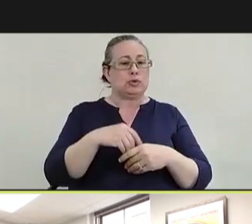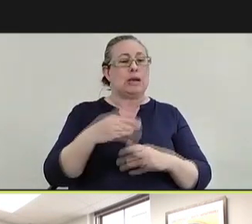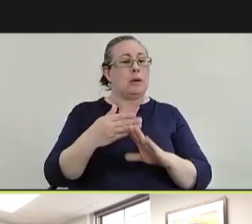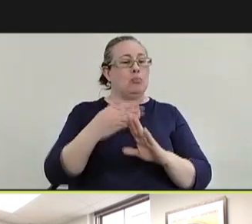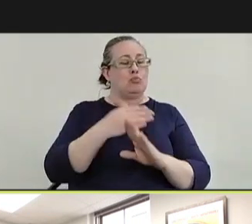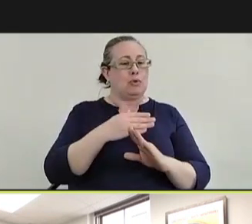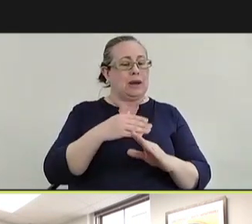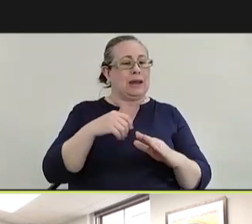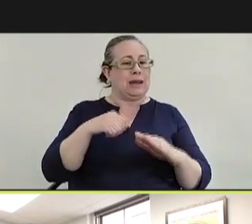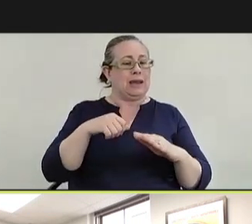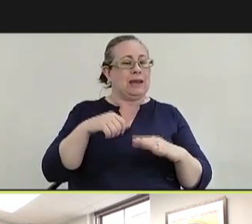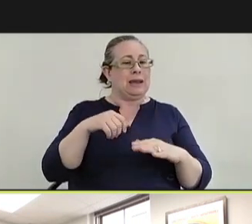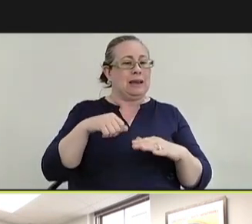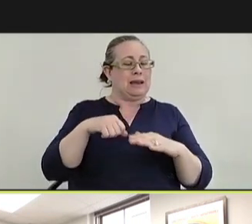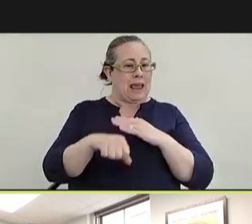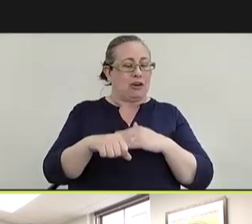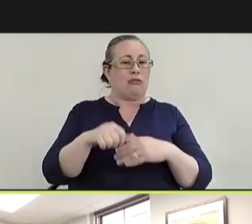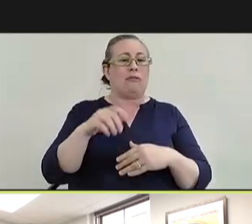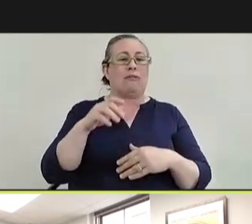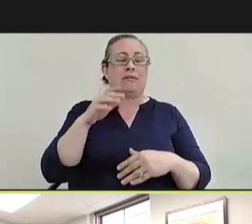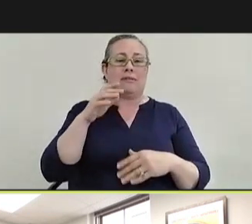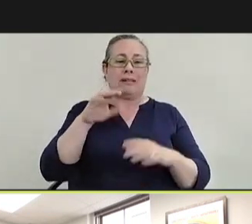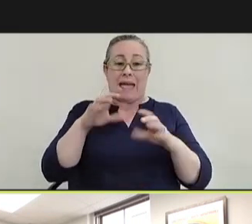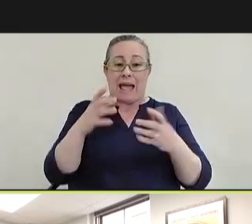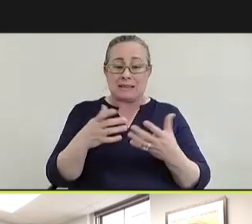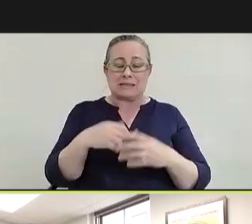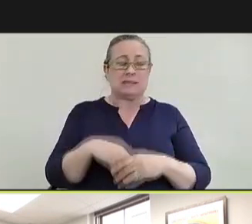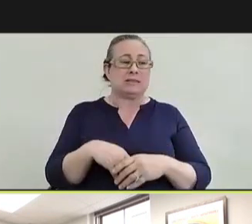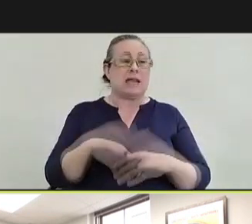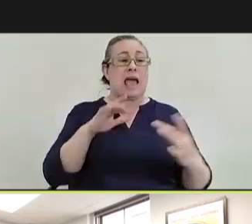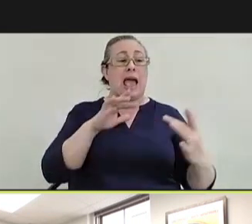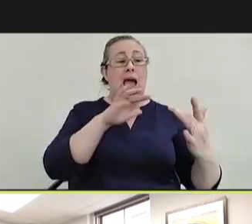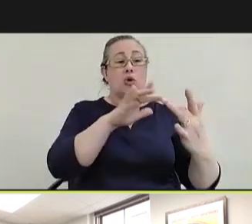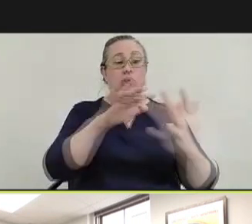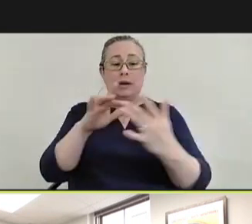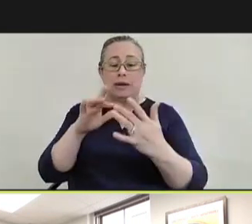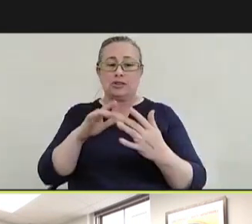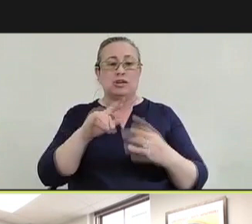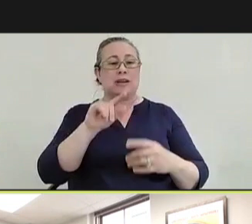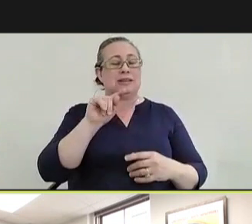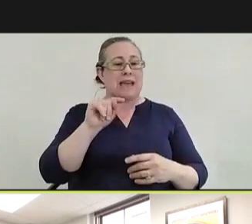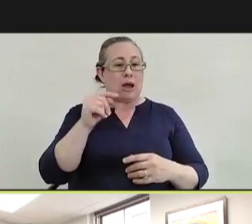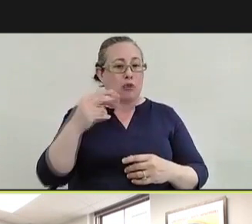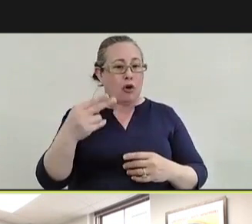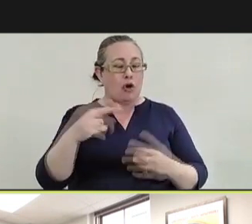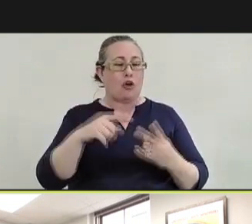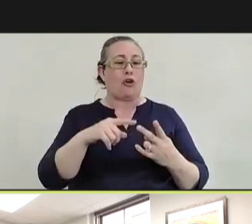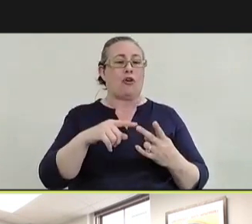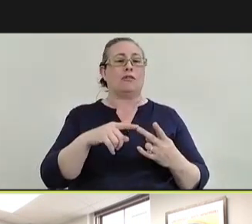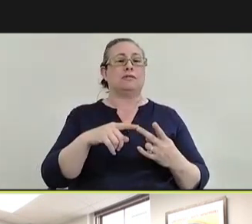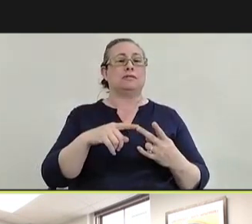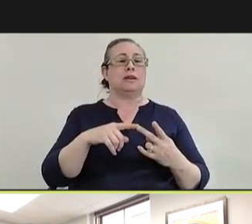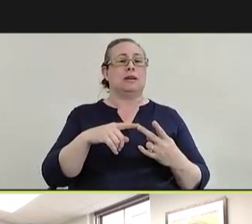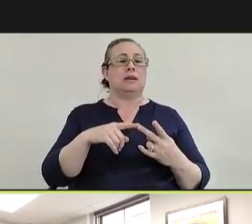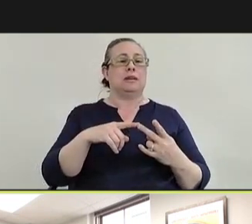doulas that you may use. Outreach as far as town halls of pregnant minority patients that include